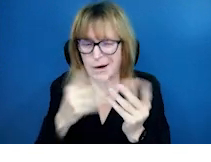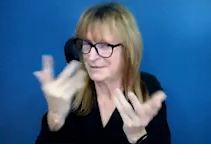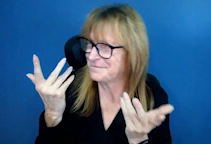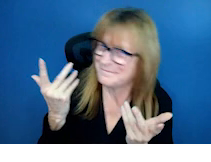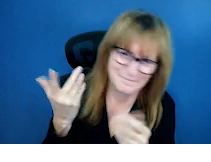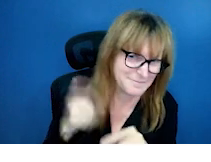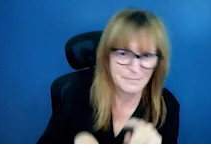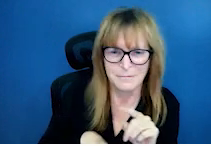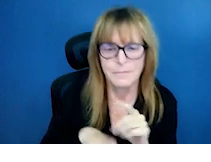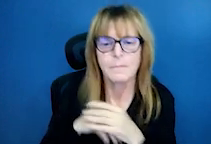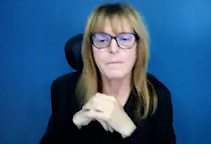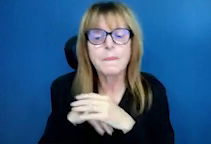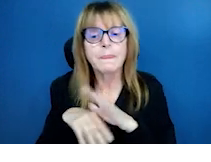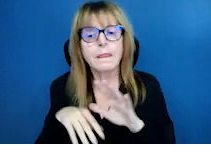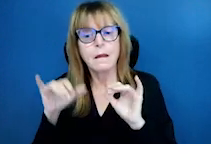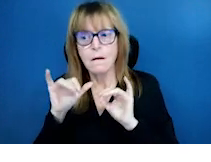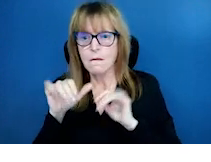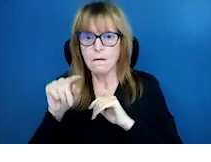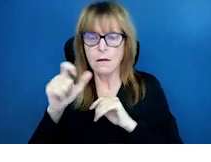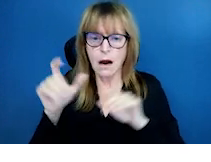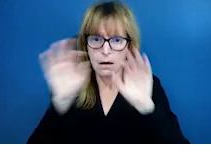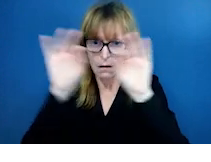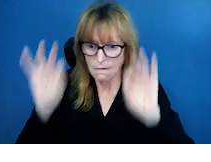tax returns from 2019 or earlier.